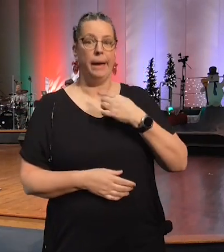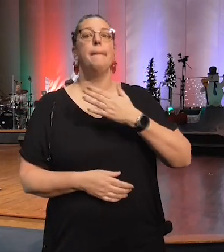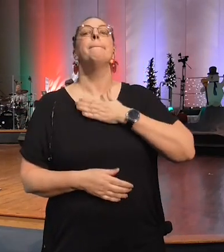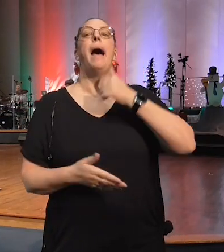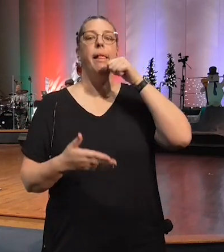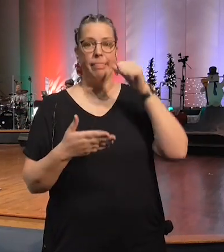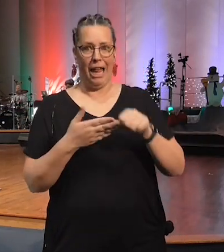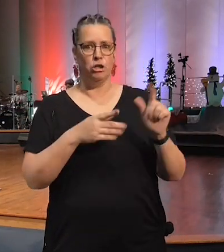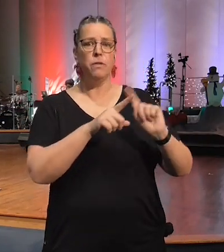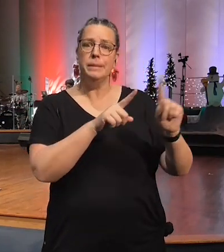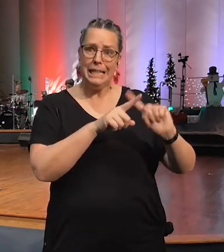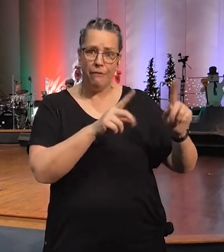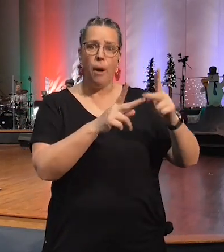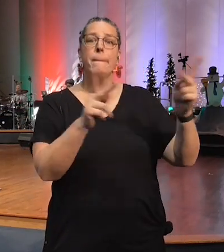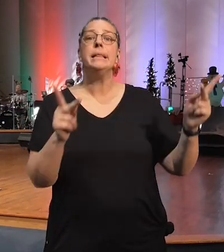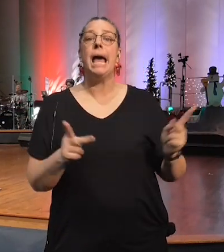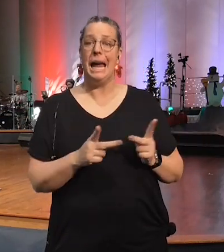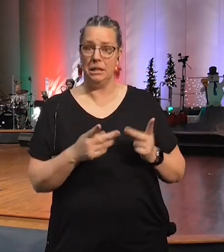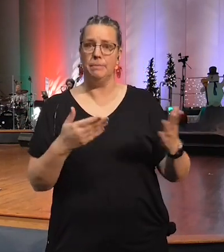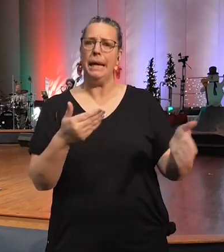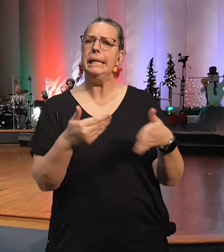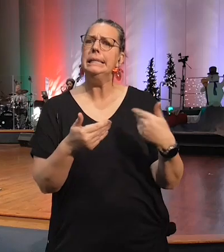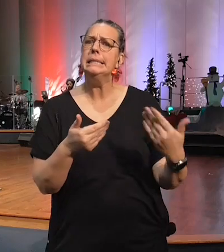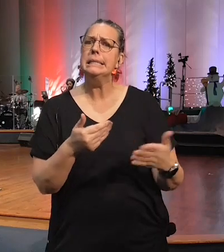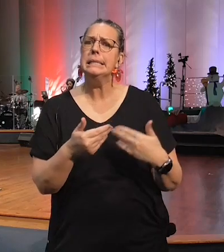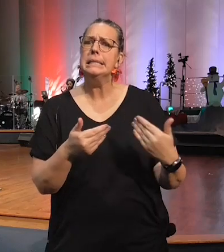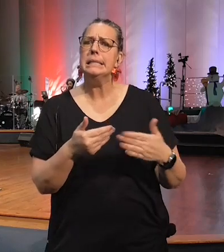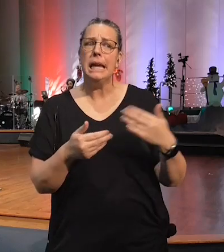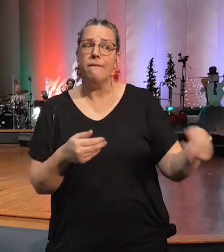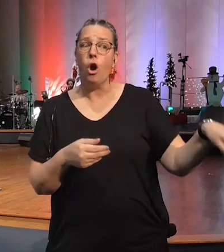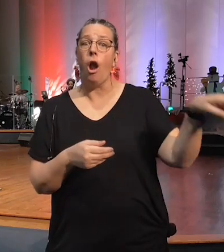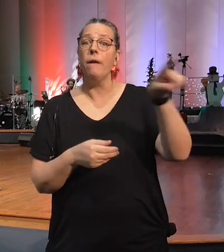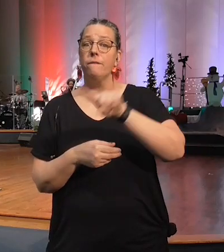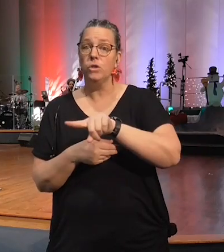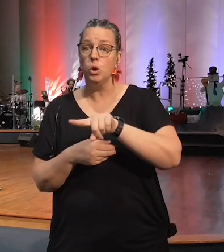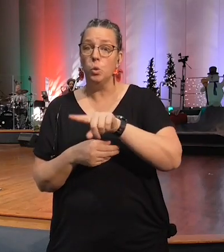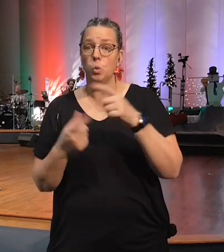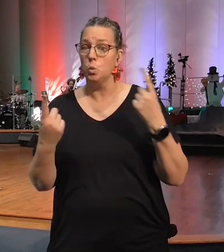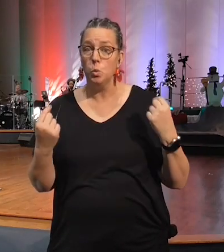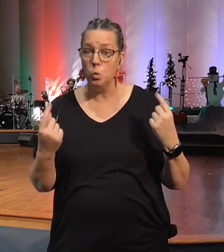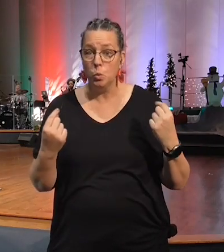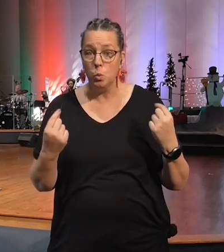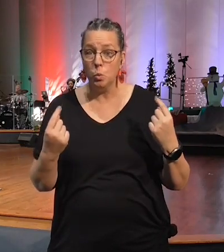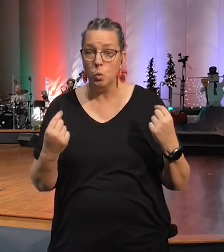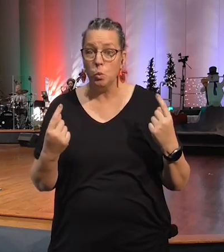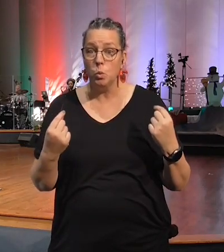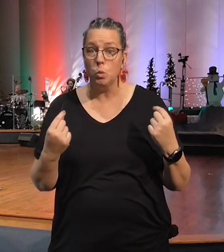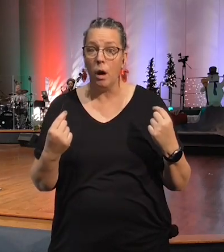get your letters well I get my letters from many different places but it's very easy for